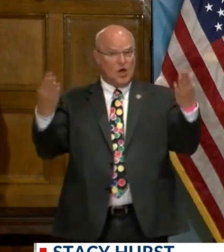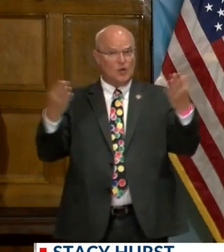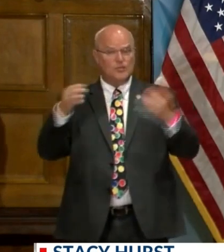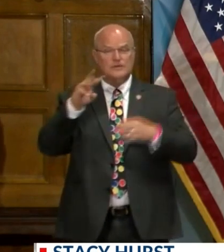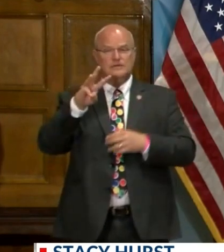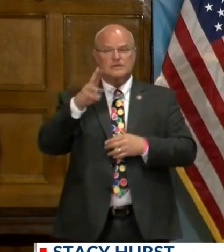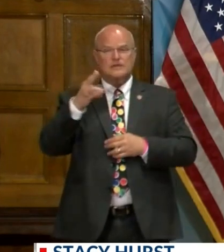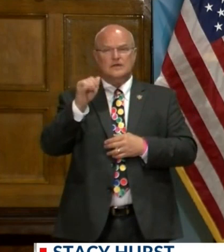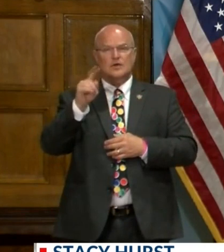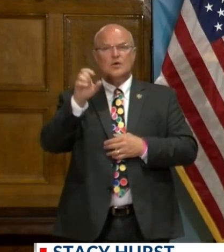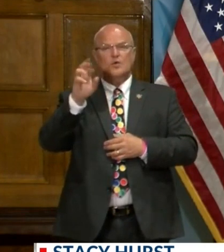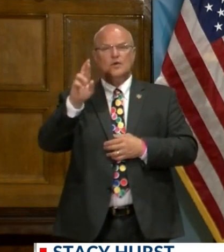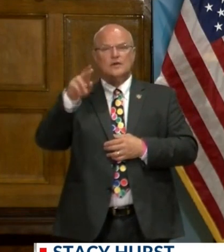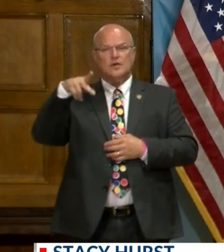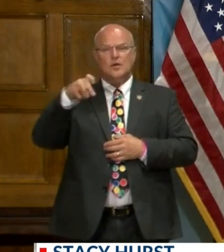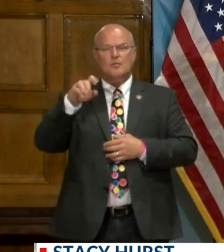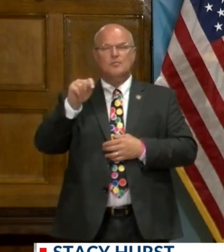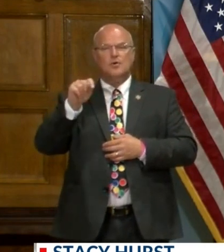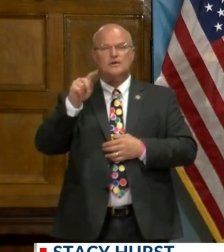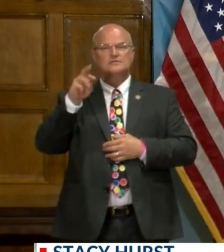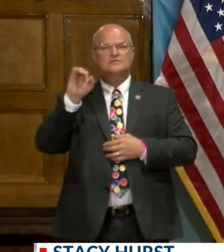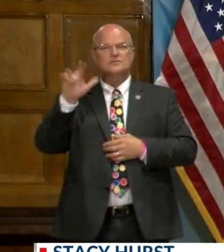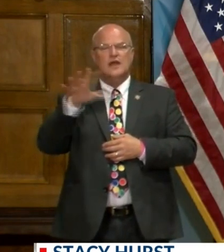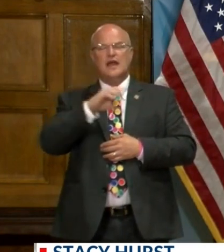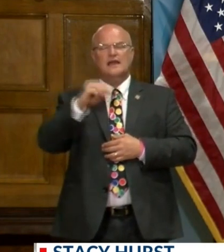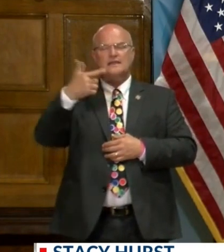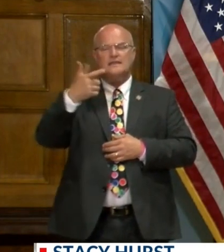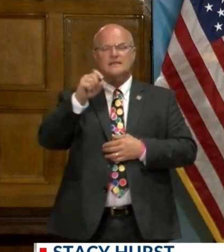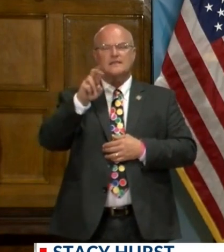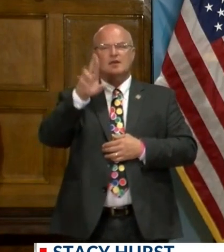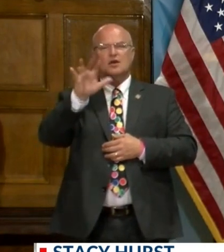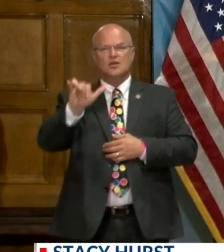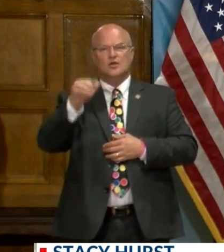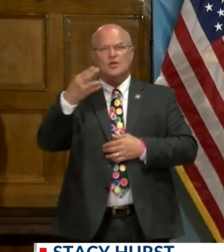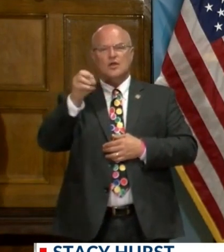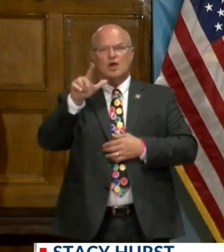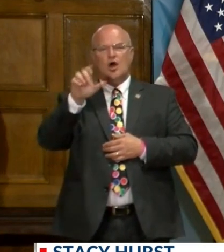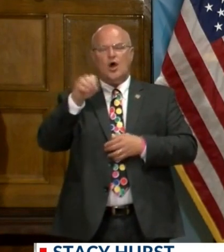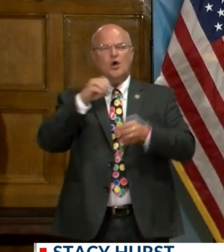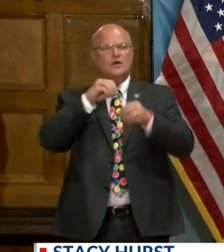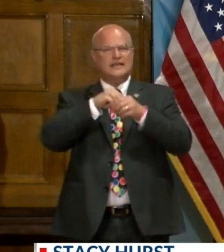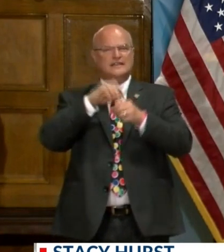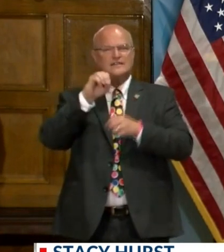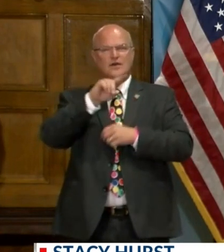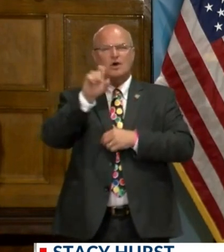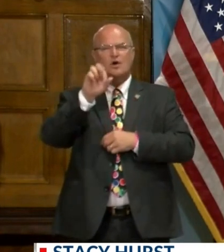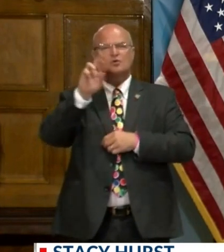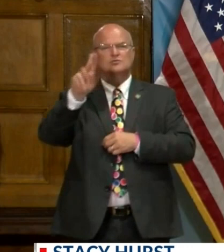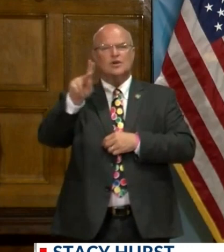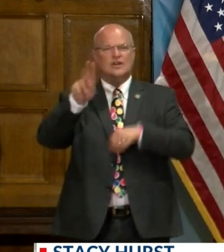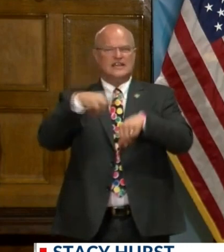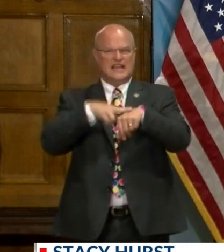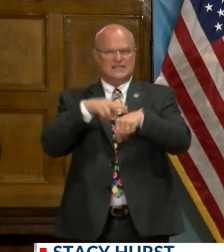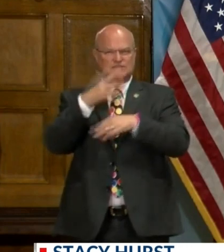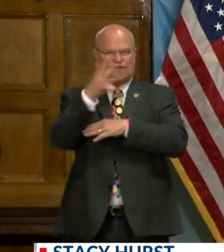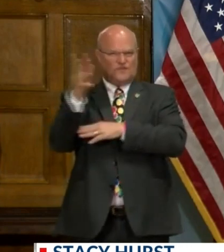PLEASED TO SHARE THAT THE U.S. FOREST SERVICE HAS REOPENED